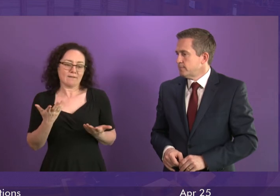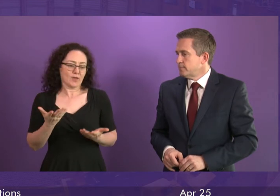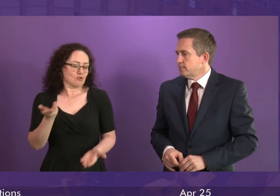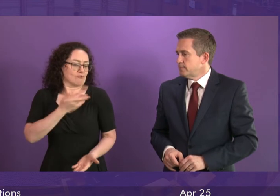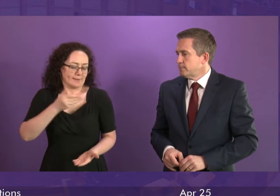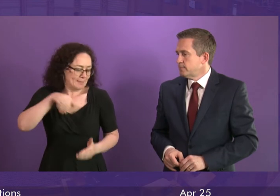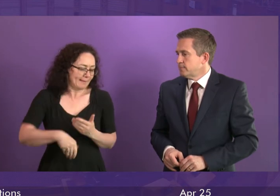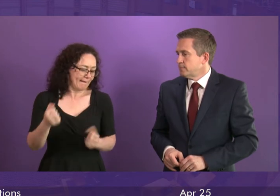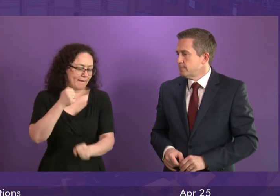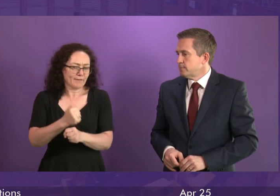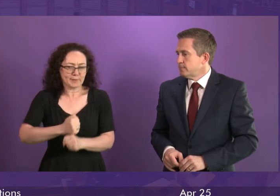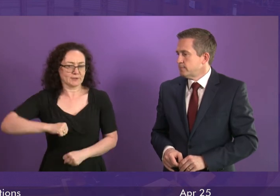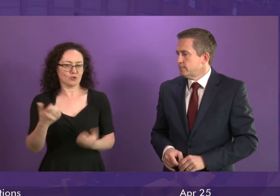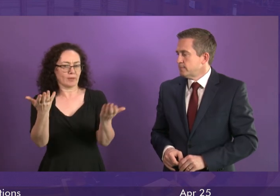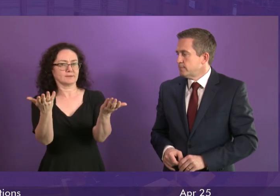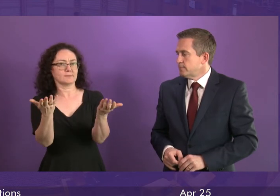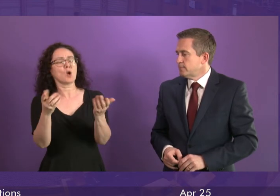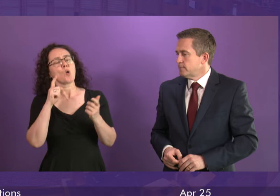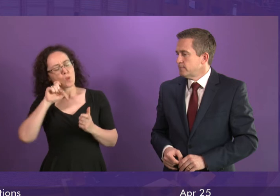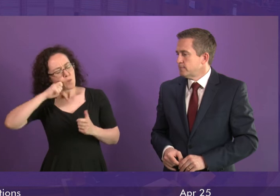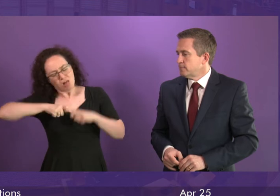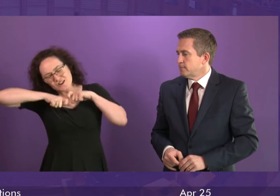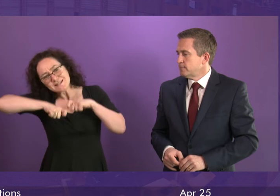in Scotland. We will continue to do everything that we